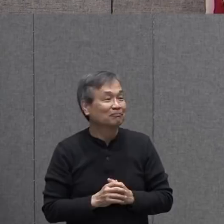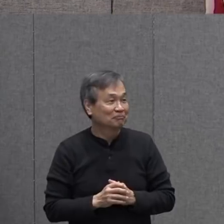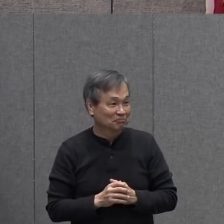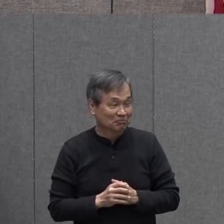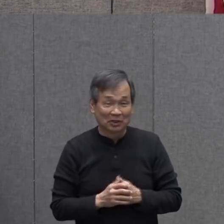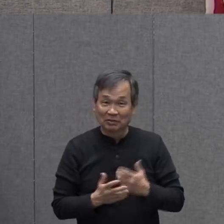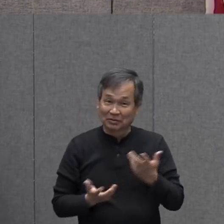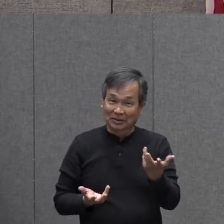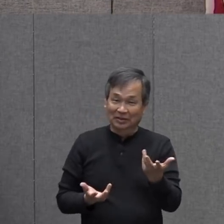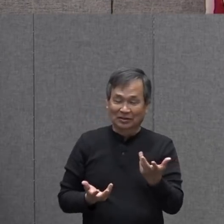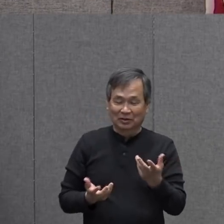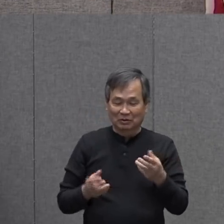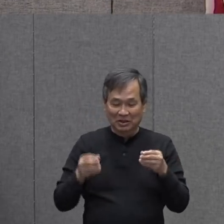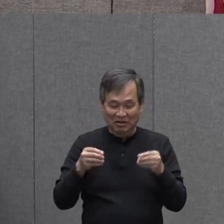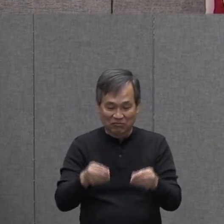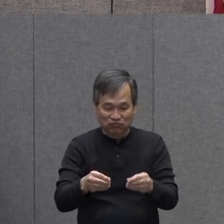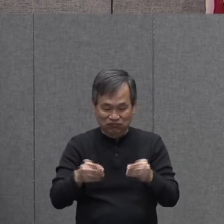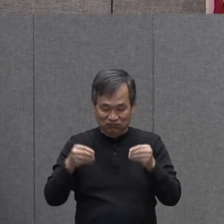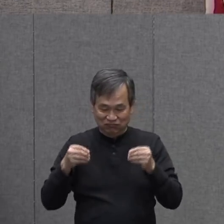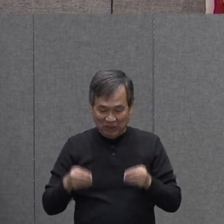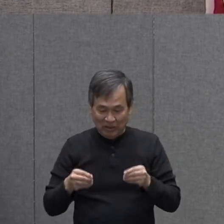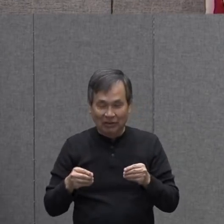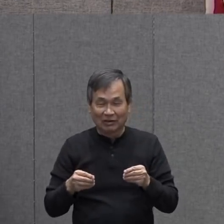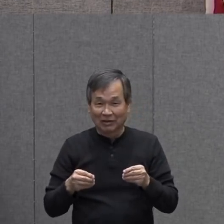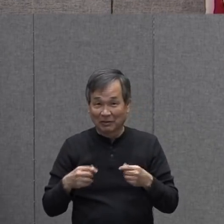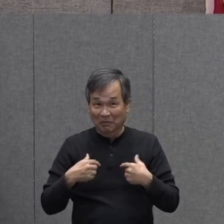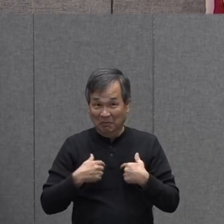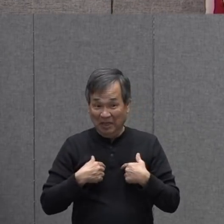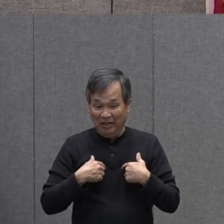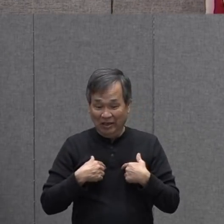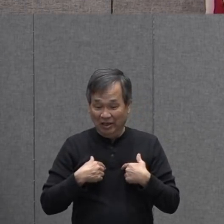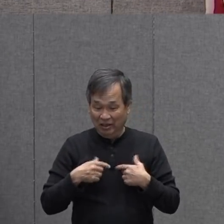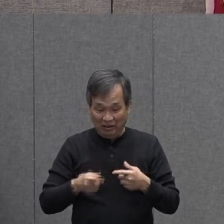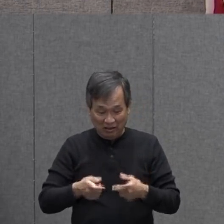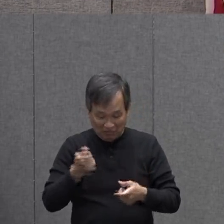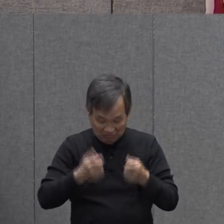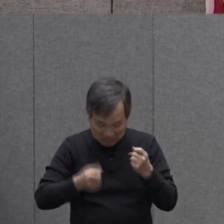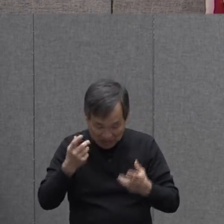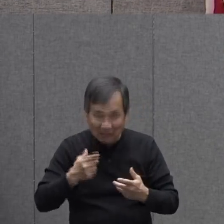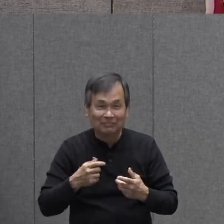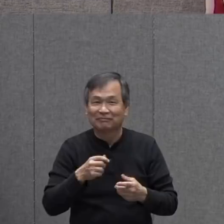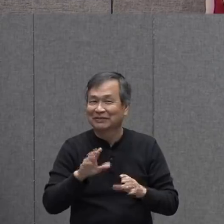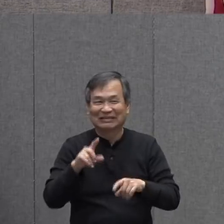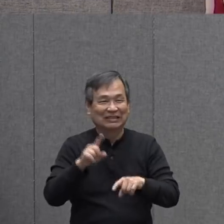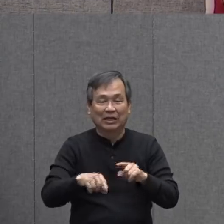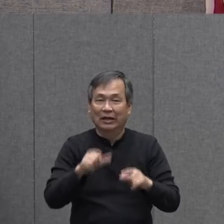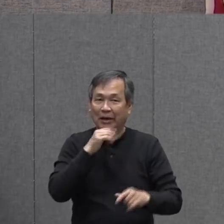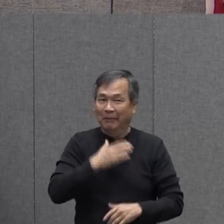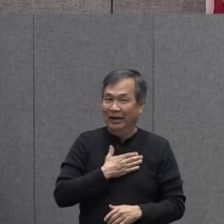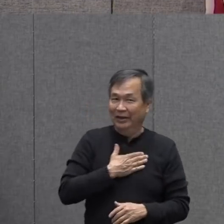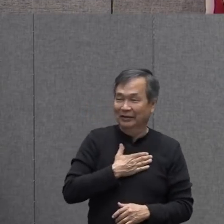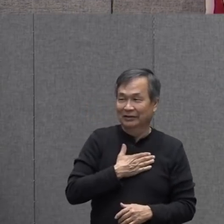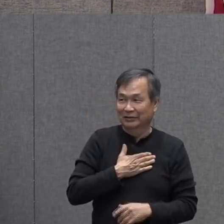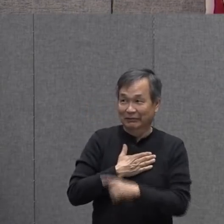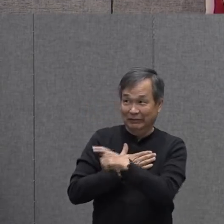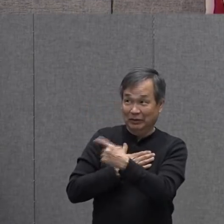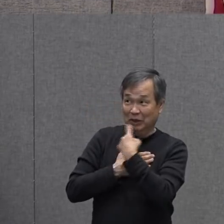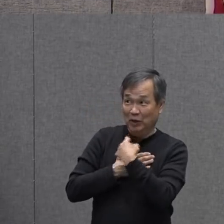So I can't take this apart, it doesn't belong to me. So I don't have permission to do that, but I can definitely start to see all of the pieces